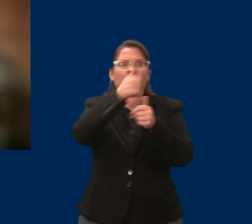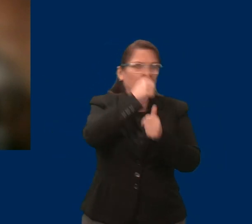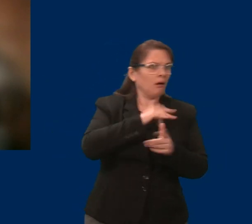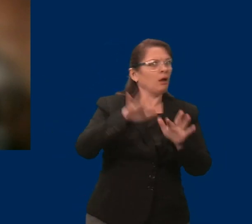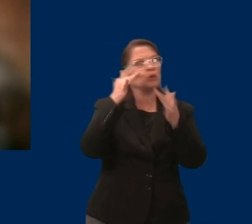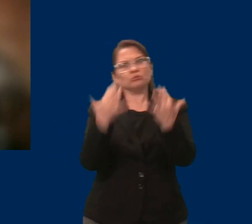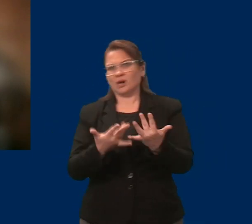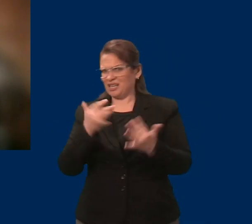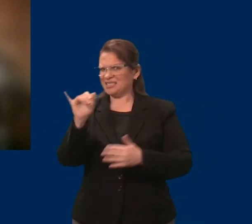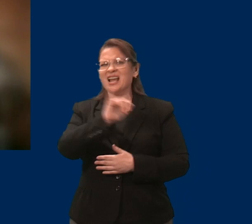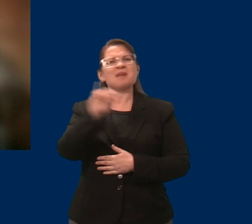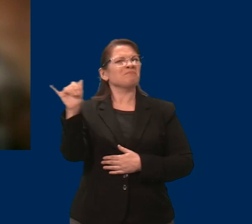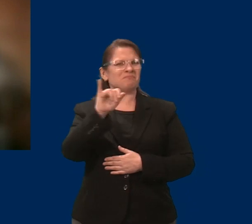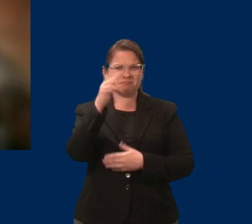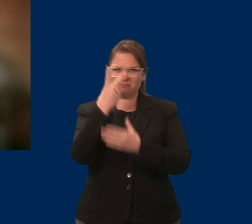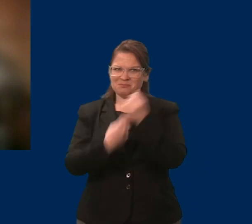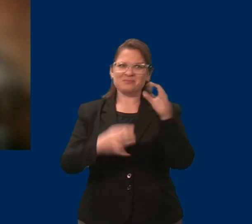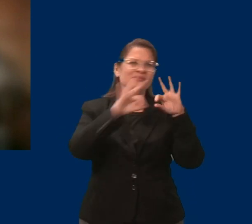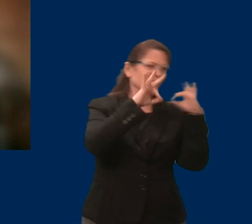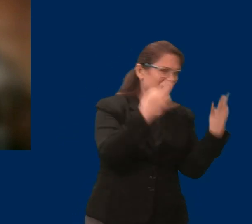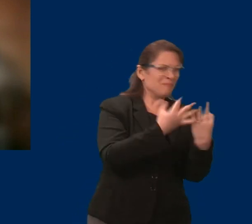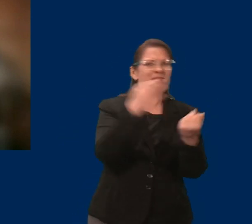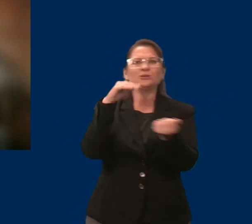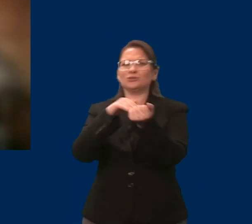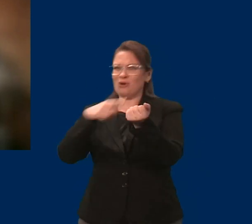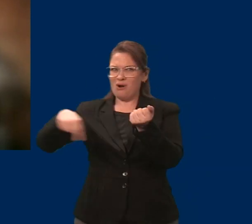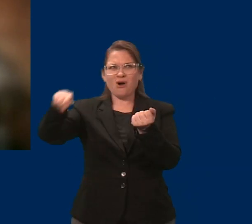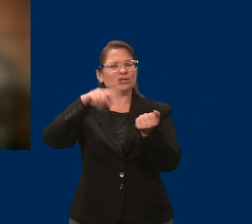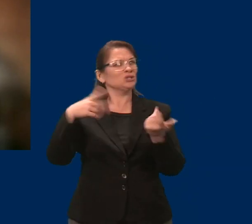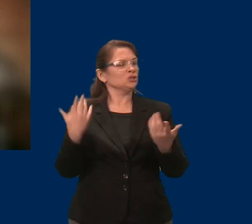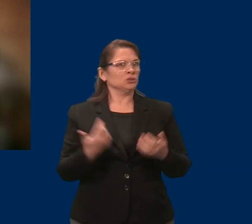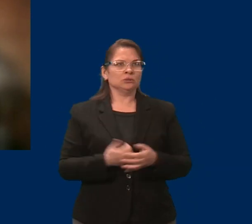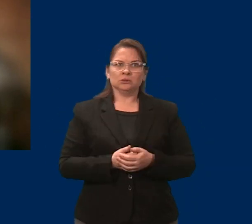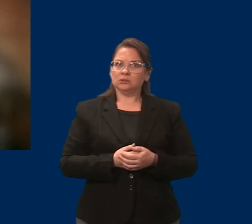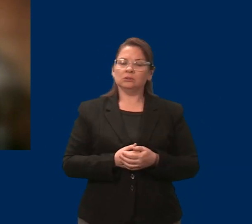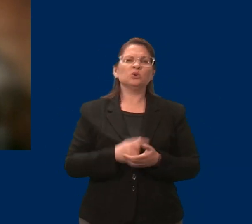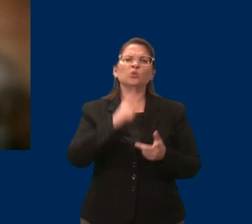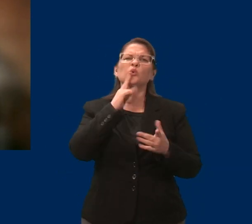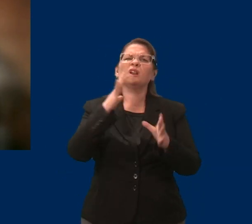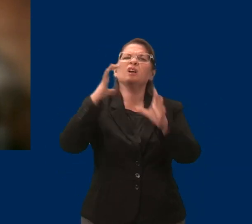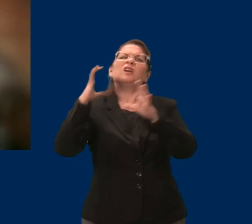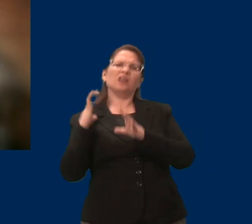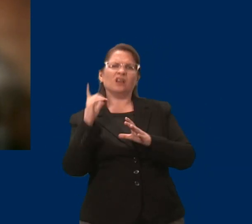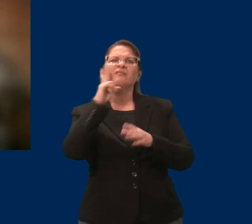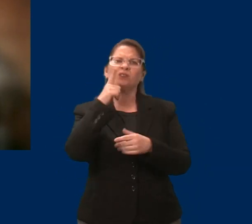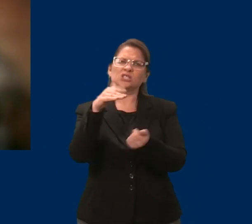to the right care, and to the appropriate care, and it can be a burden on them, as well. And an emotional burden, it sounds like, from what you